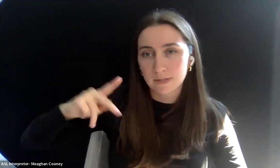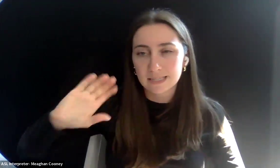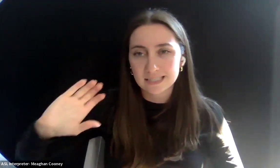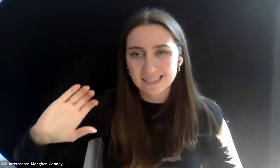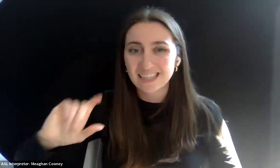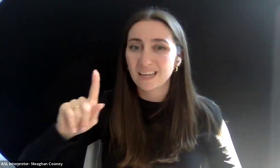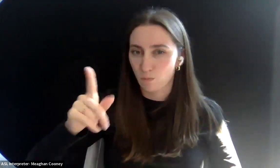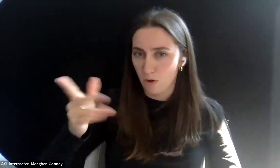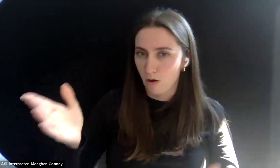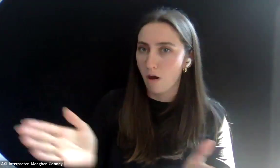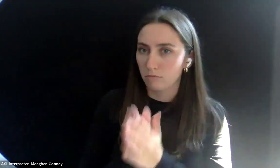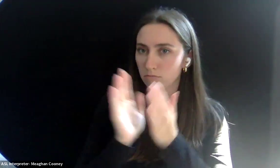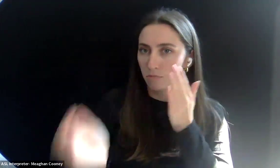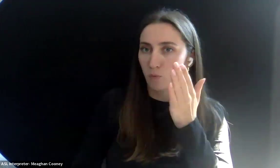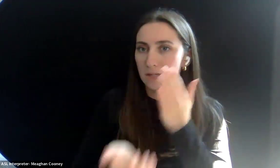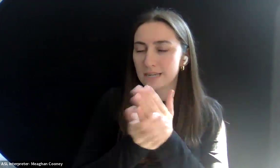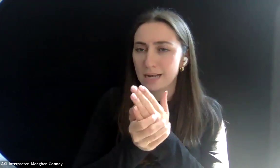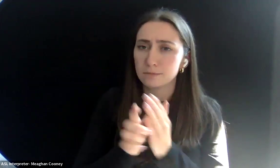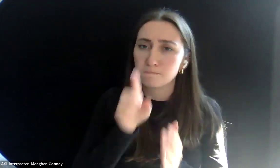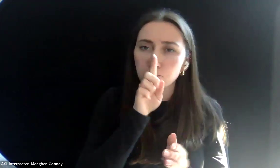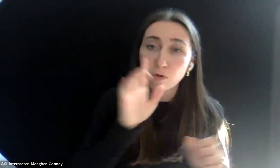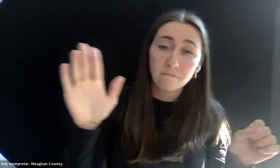So not the full analysis, but the climate output report.